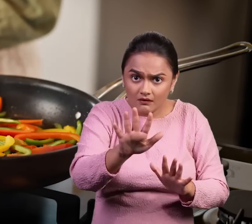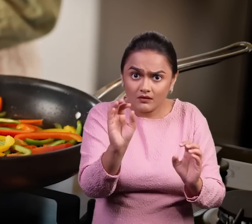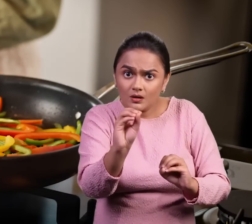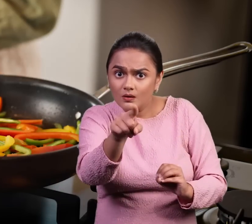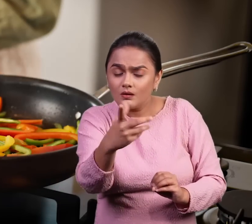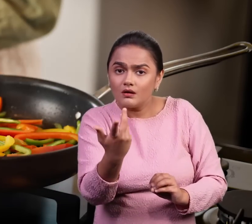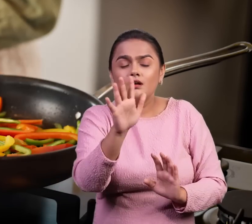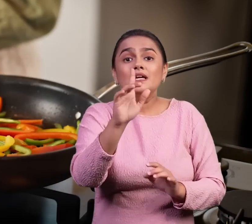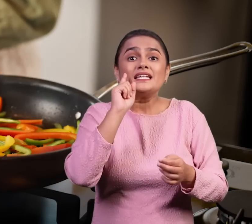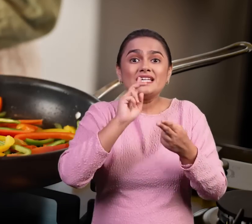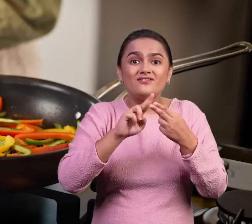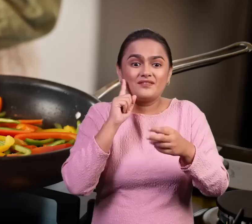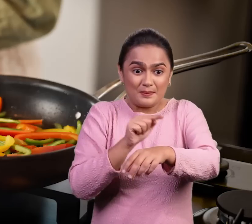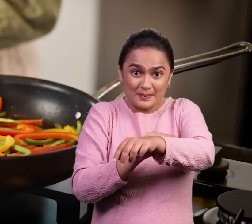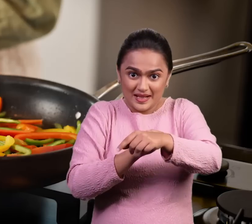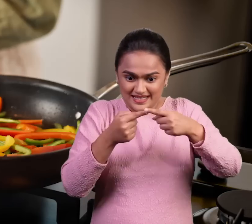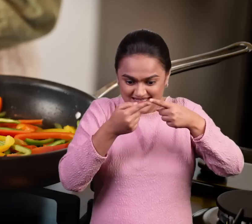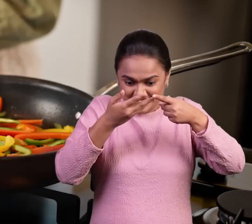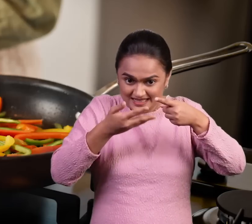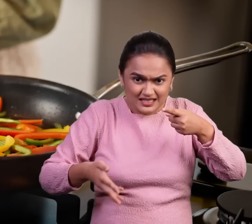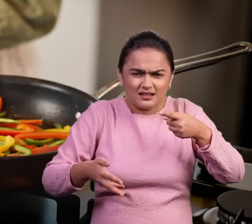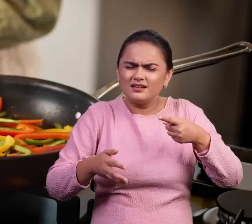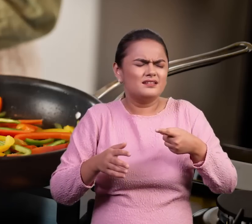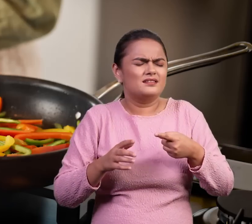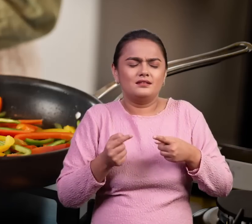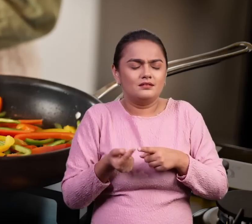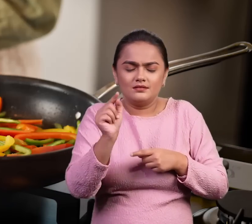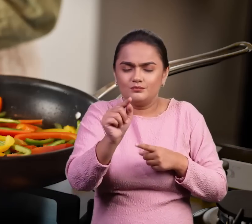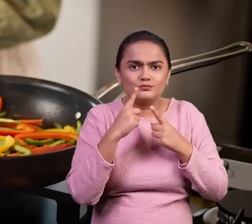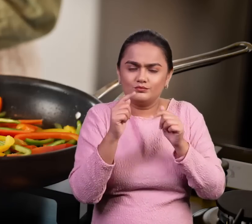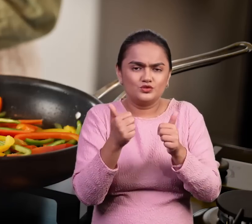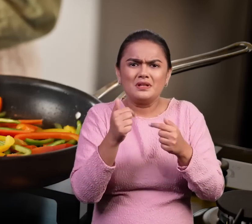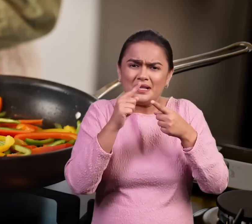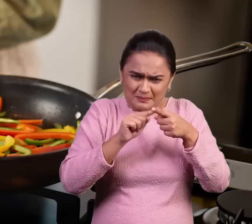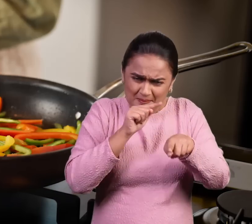Even if it is a blood stain, the virus will not transmit.